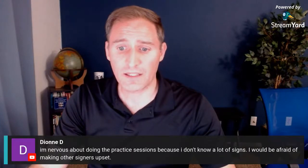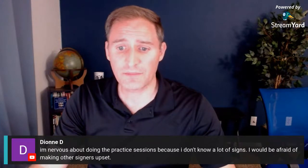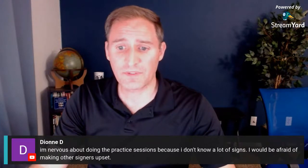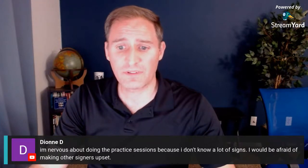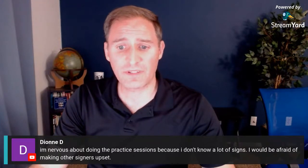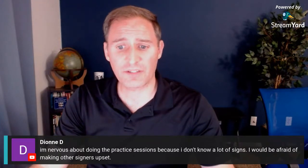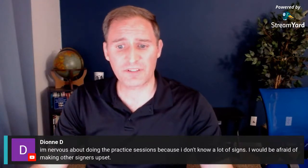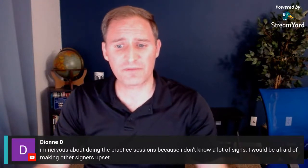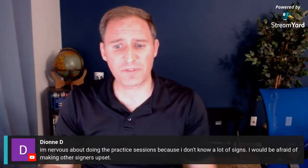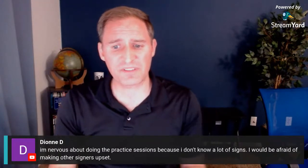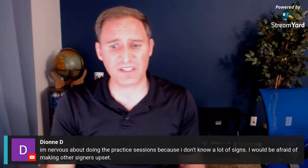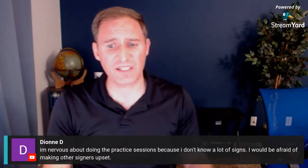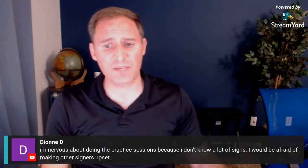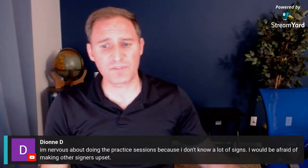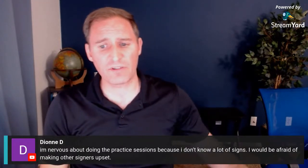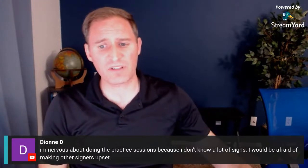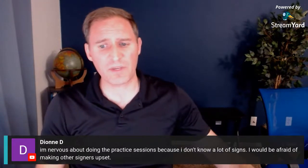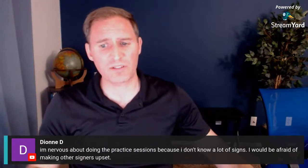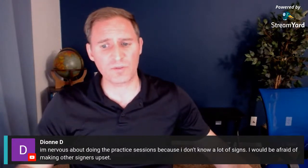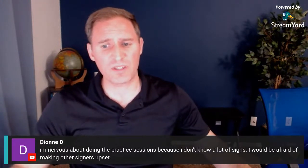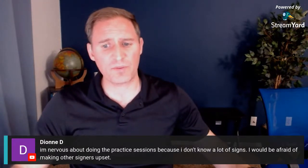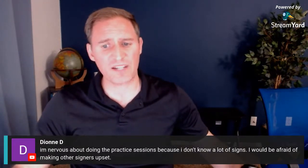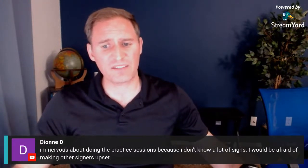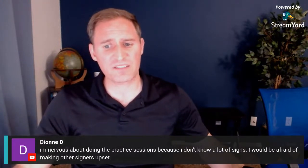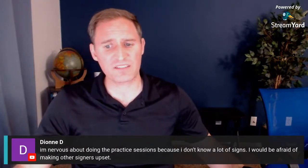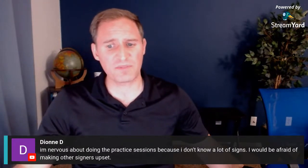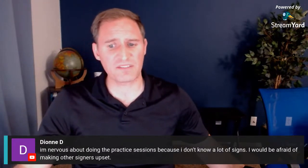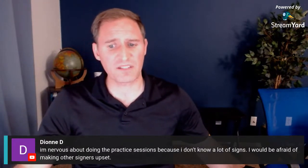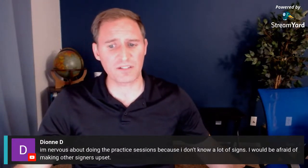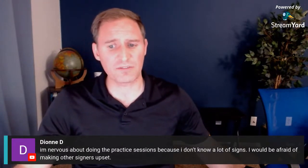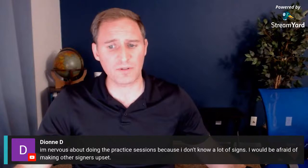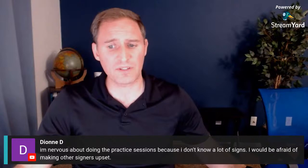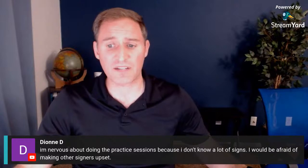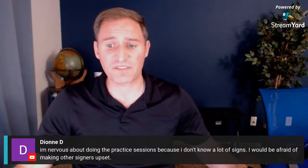um diana was saying i'm nervous about doing the practice sessions because i don't know a lot of